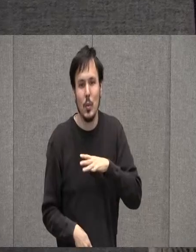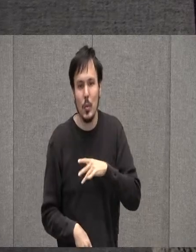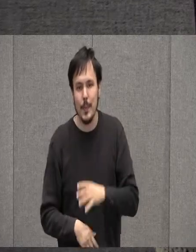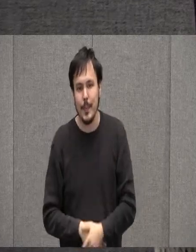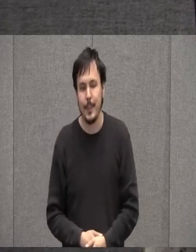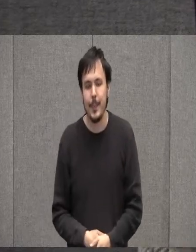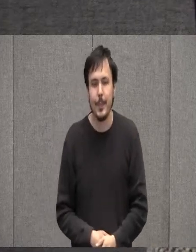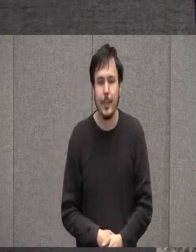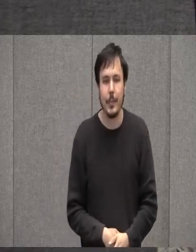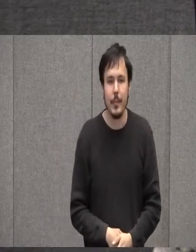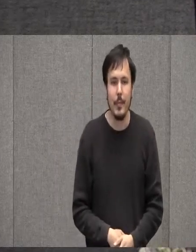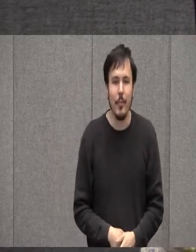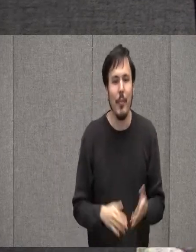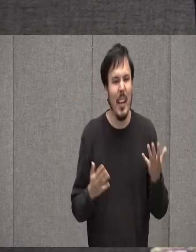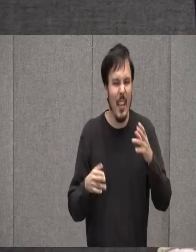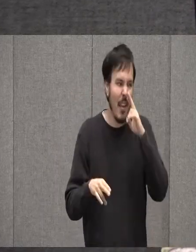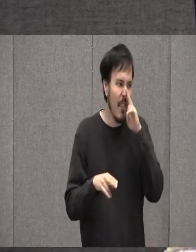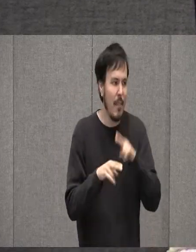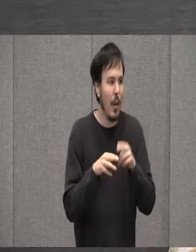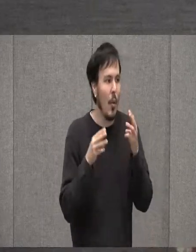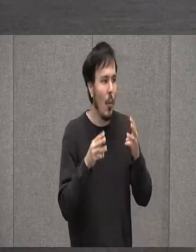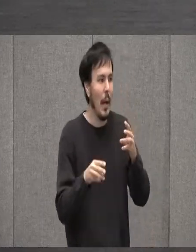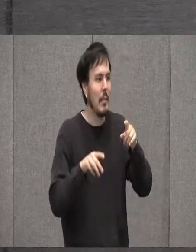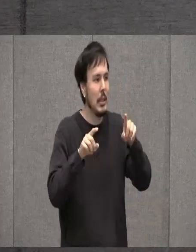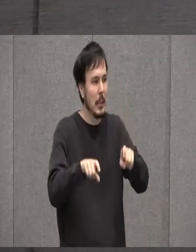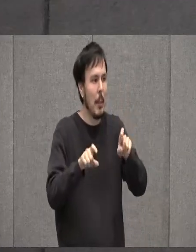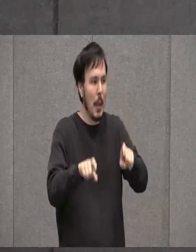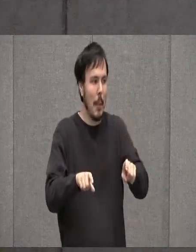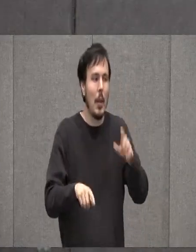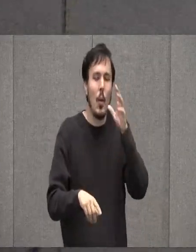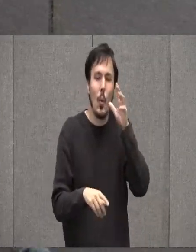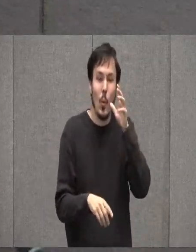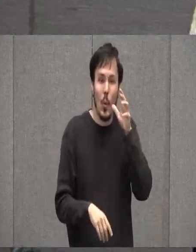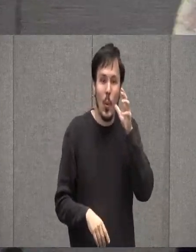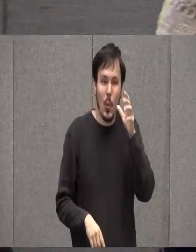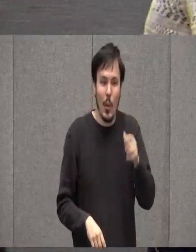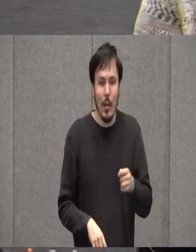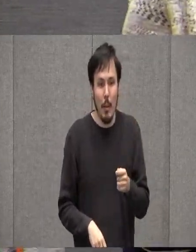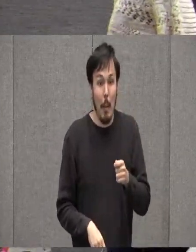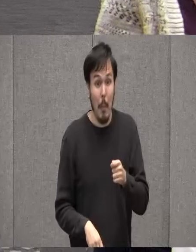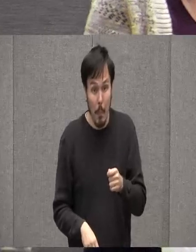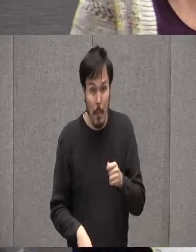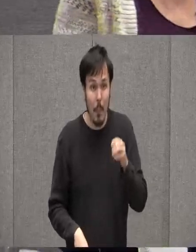So it's just sort of a fun way to experiment and you get to blow bubbles, which is always fun too.